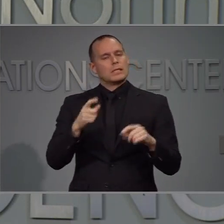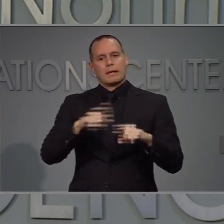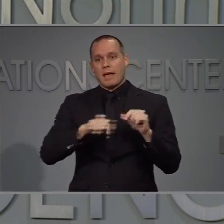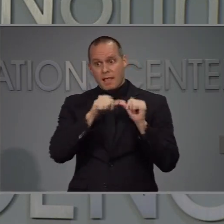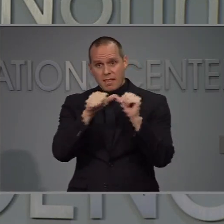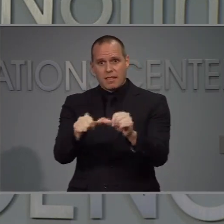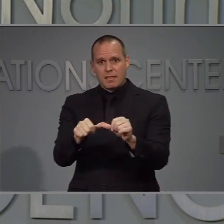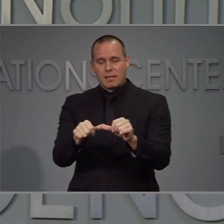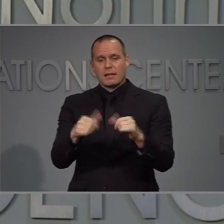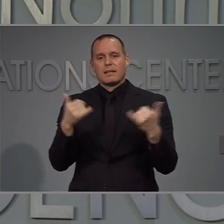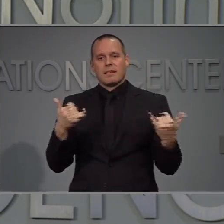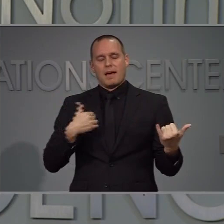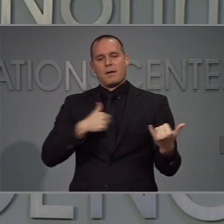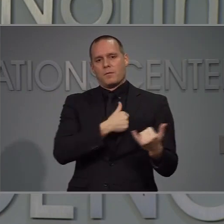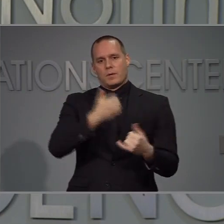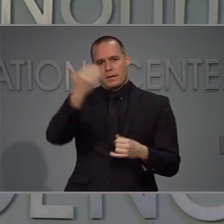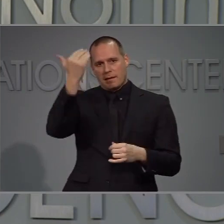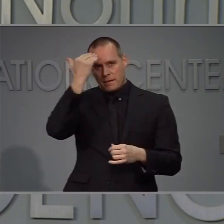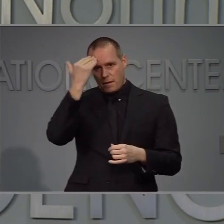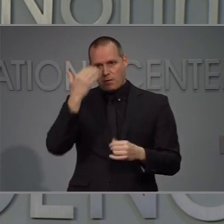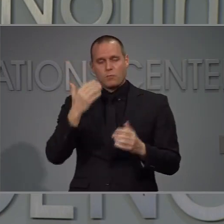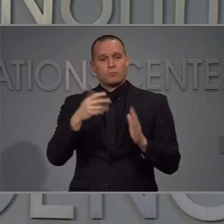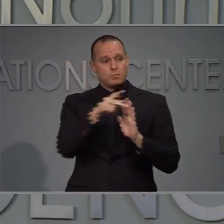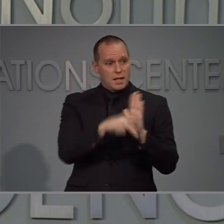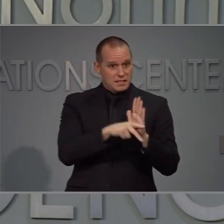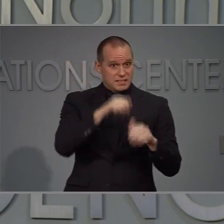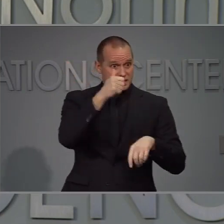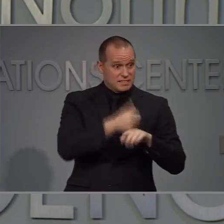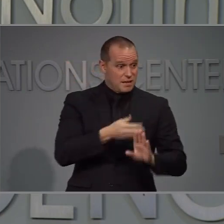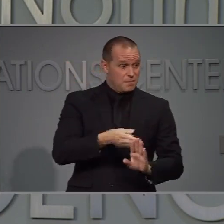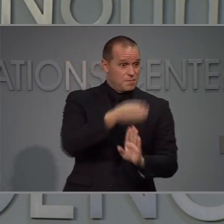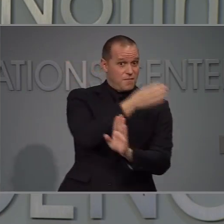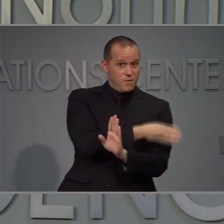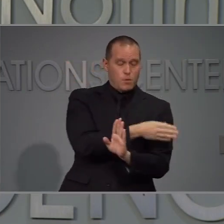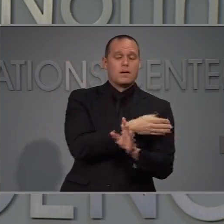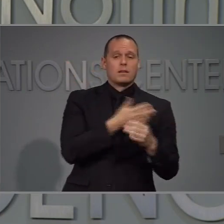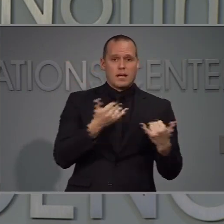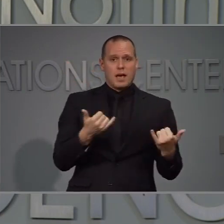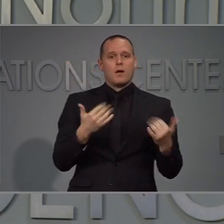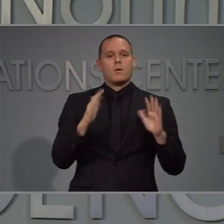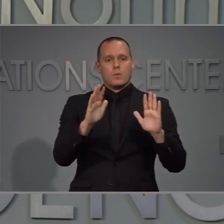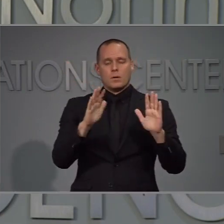THAT WE CAN'T KEEP STAYING AT HOME FOR THE LONG RUN. NOW WE KNOW WHAT IS NEEDED TO